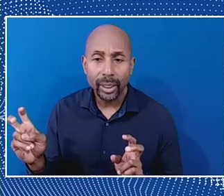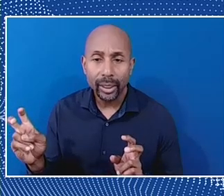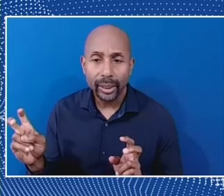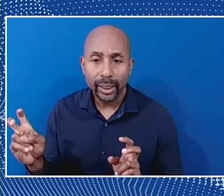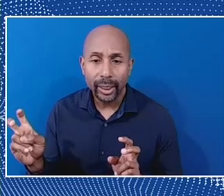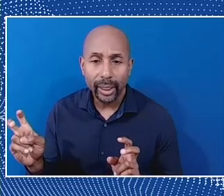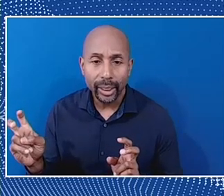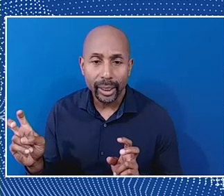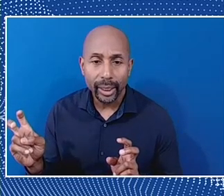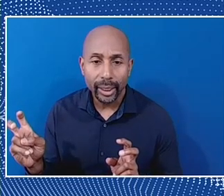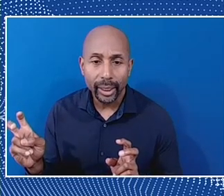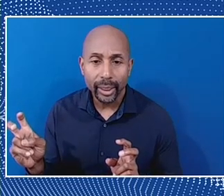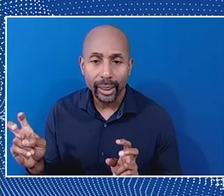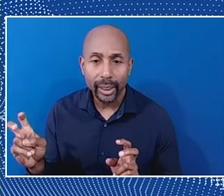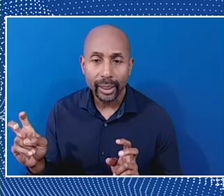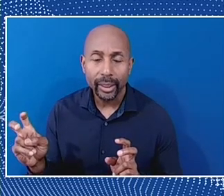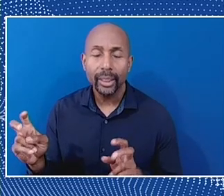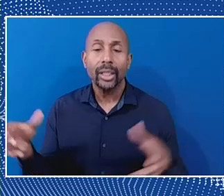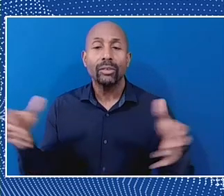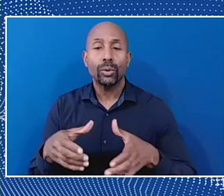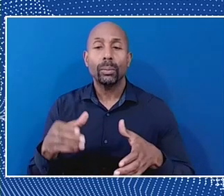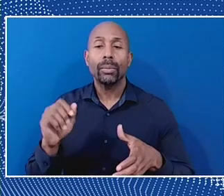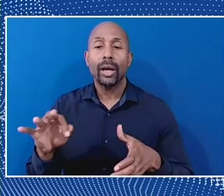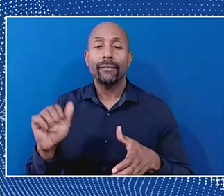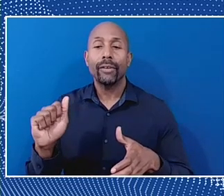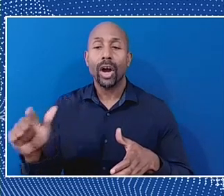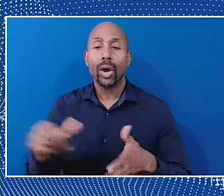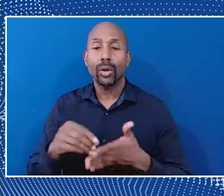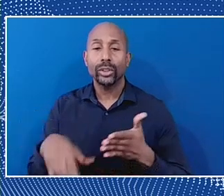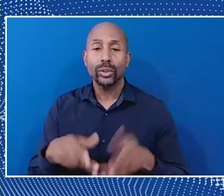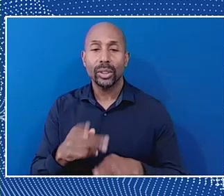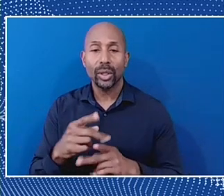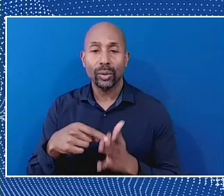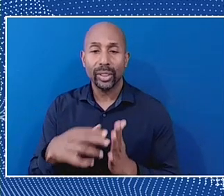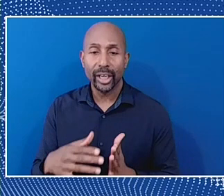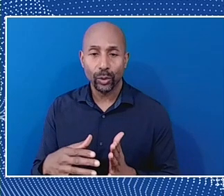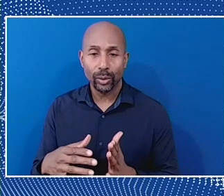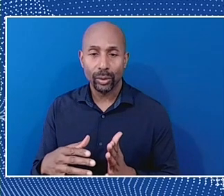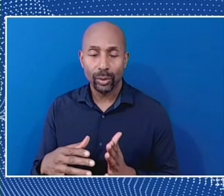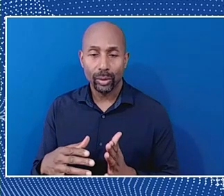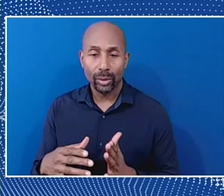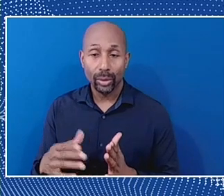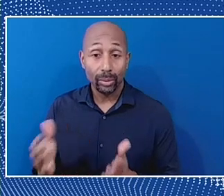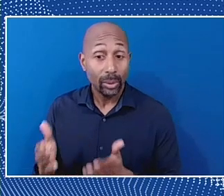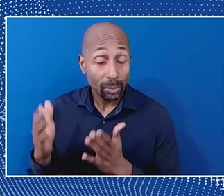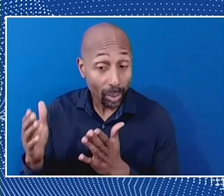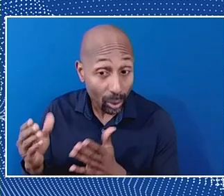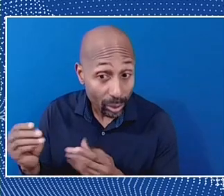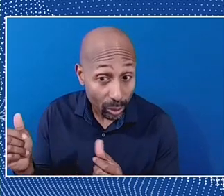The proposed solution I have would be at no cost to taxpayers. Yes. Can you hear me?